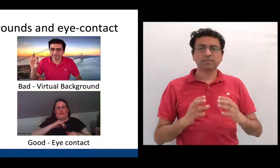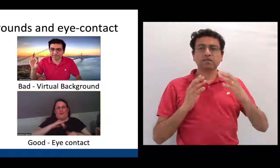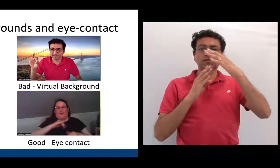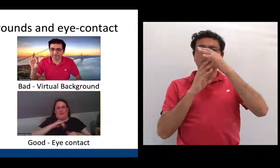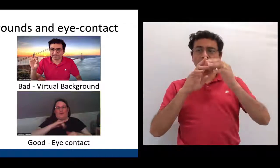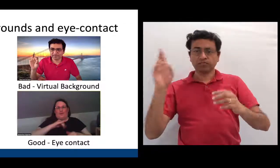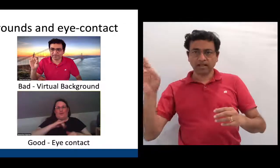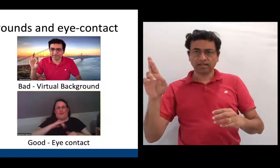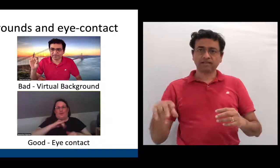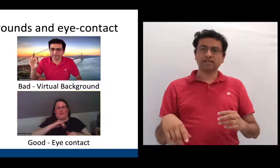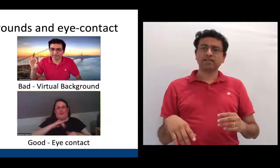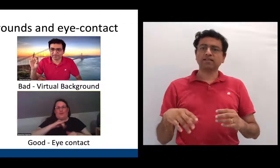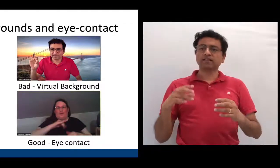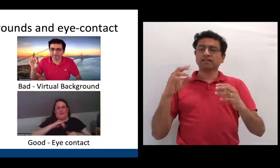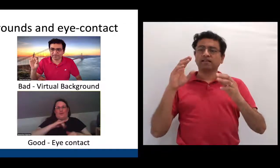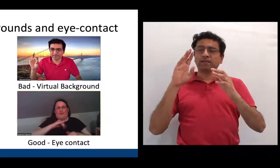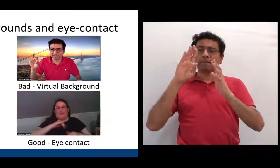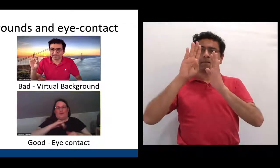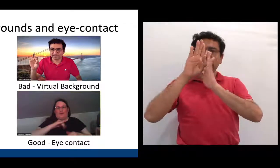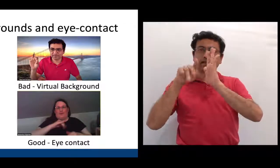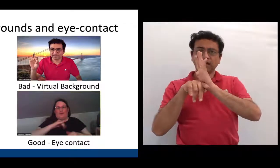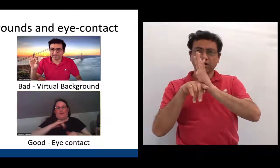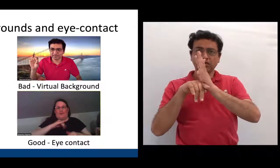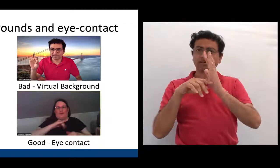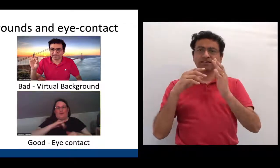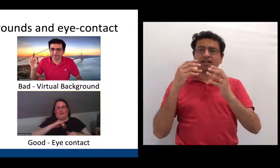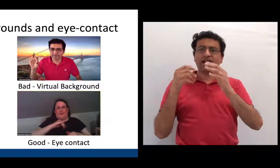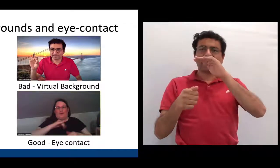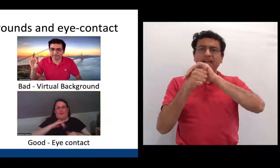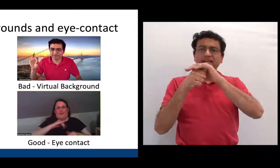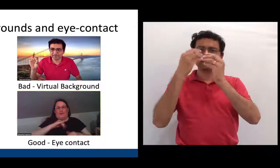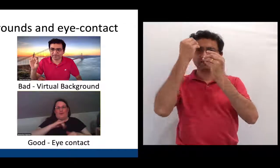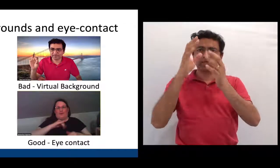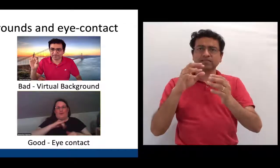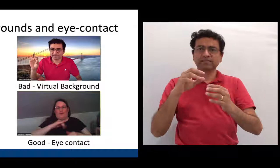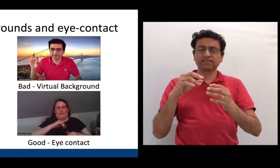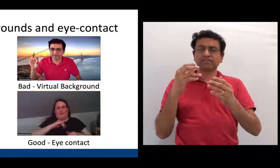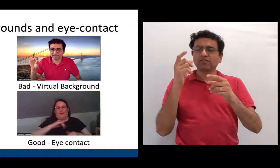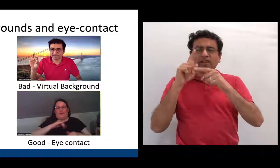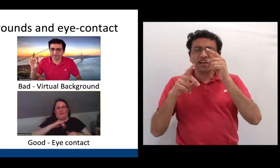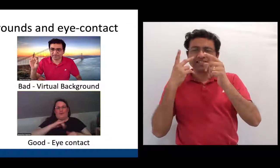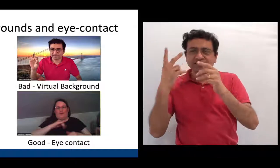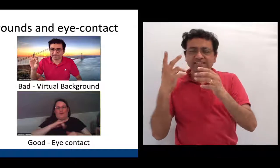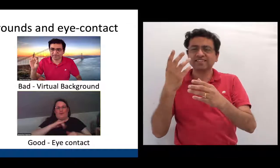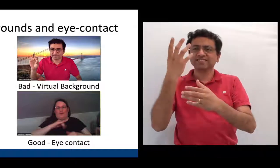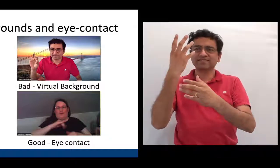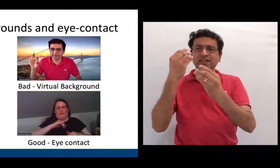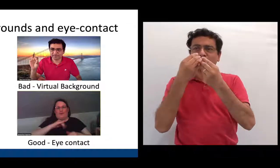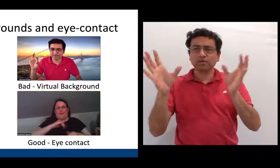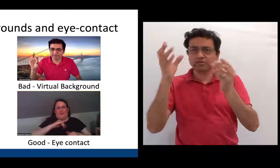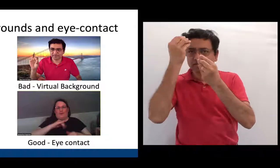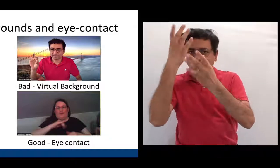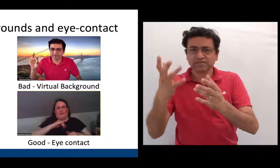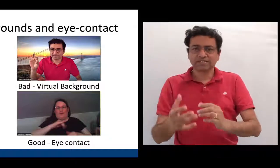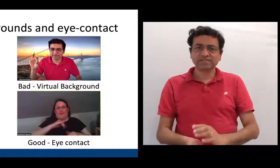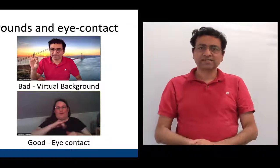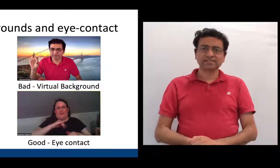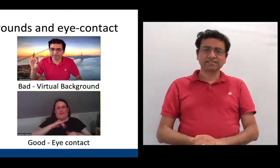In the top right the virtual background hides information. You can't see the action clearly and lose information.